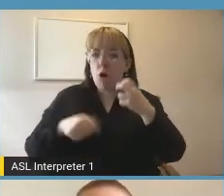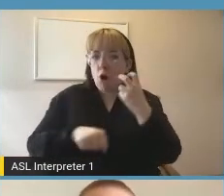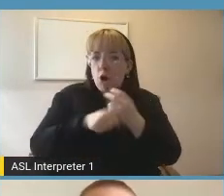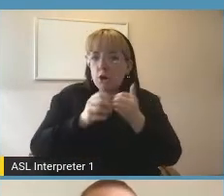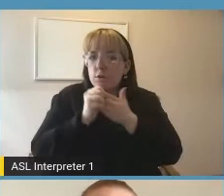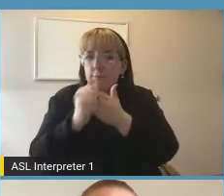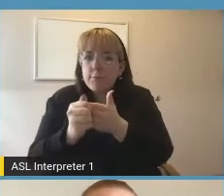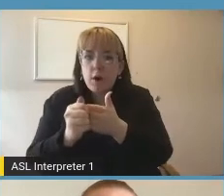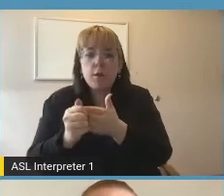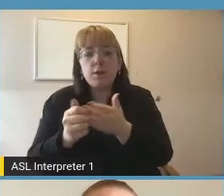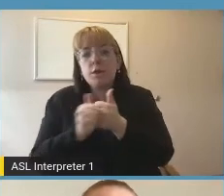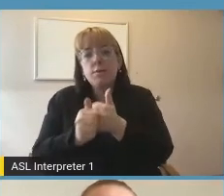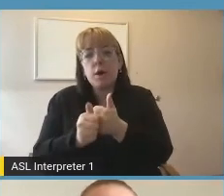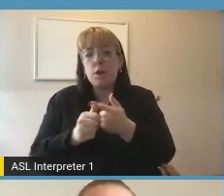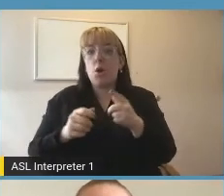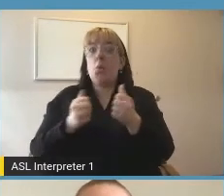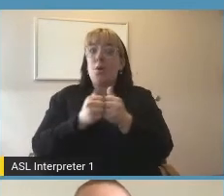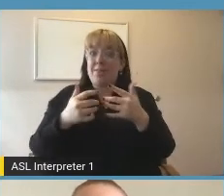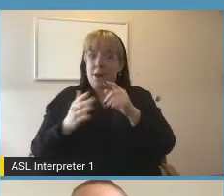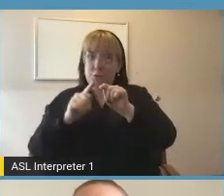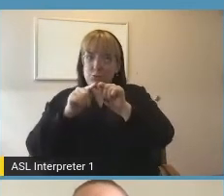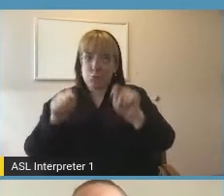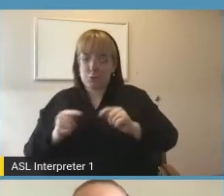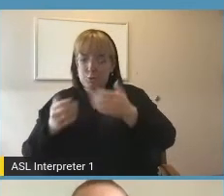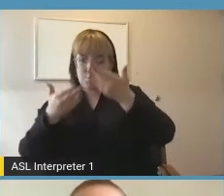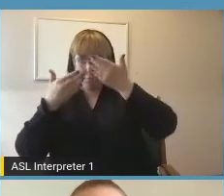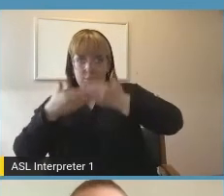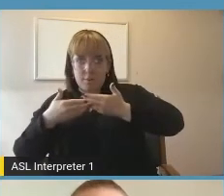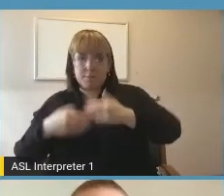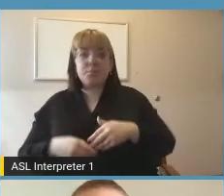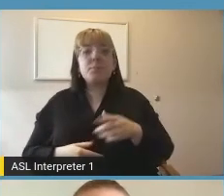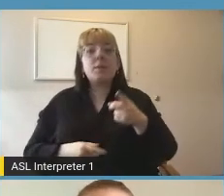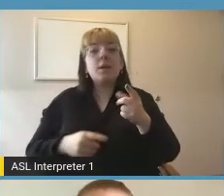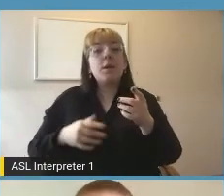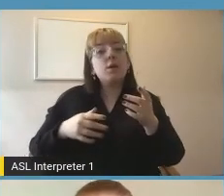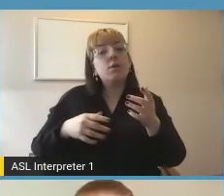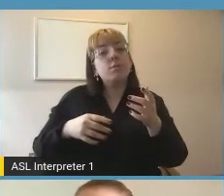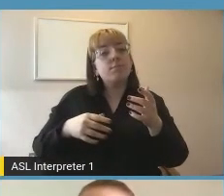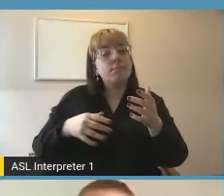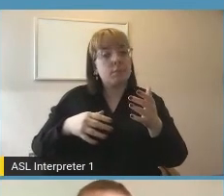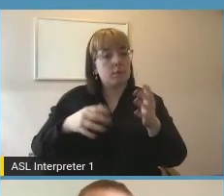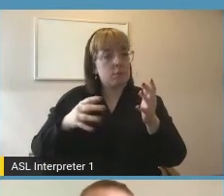without a transcript in front of you. So here's a quick five-minute edit that I did of this